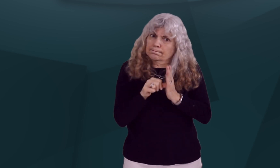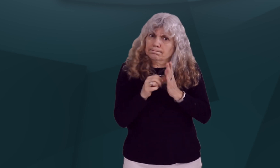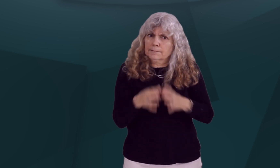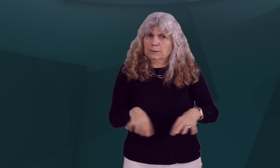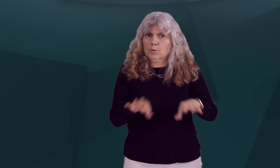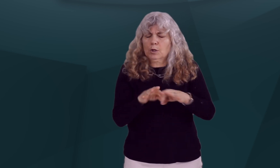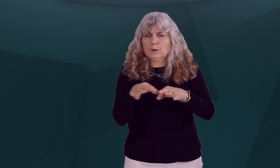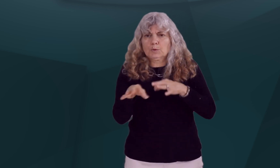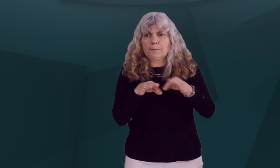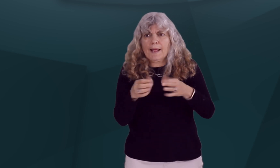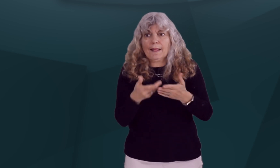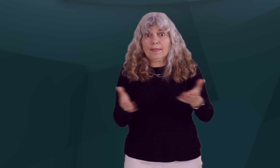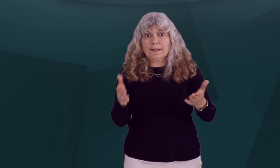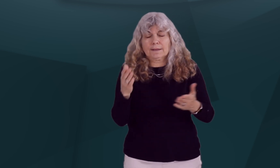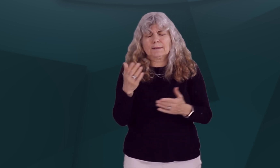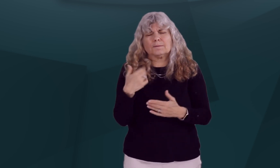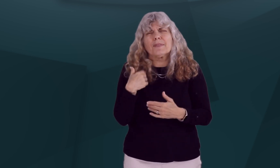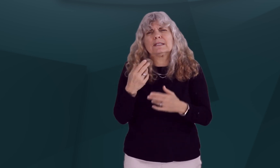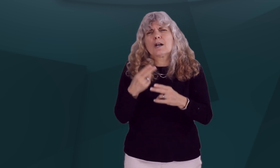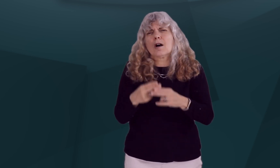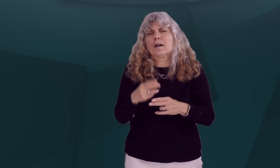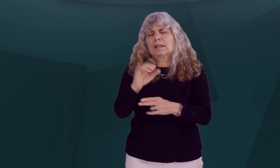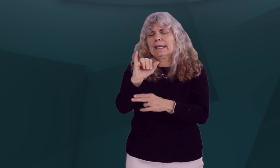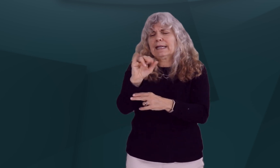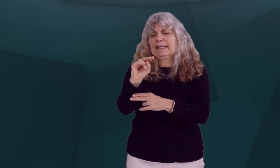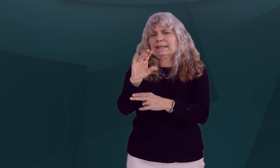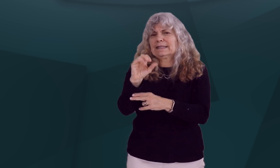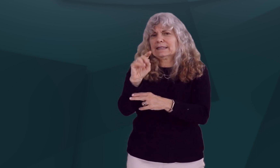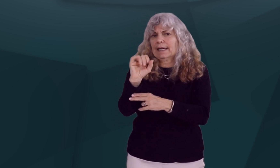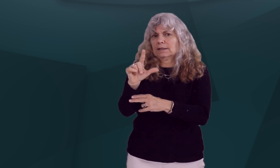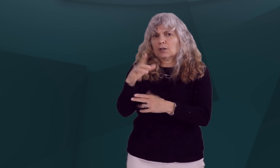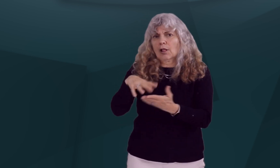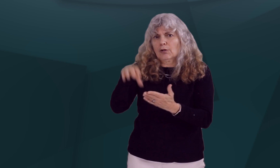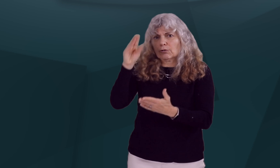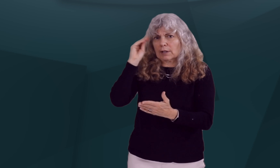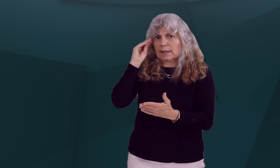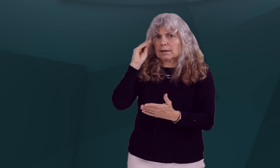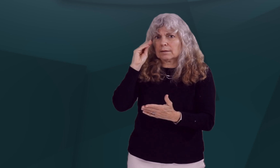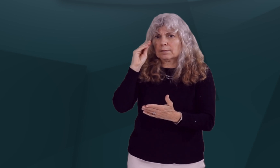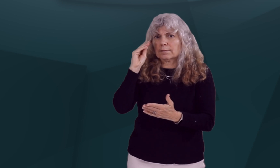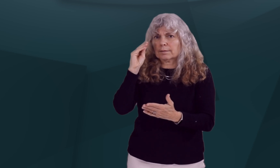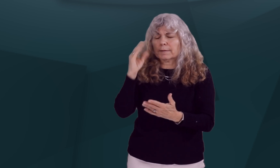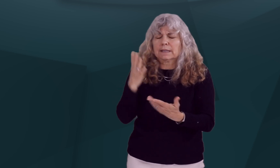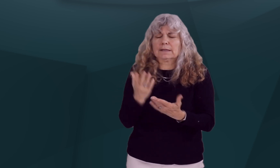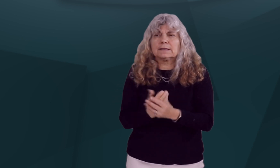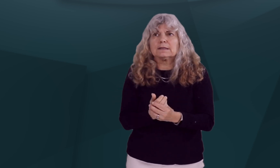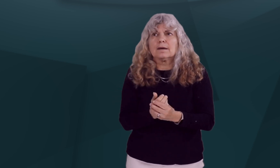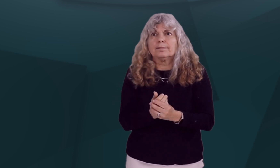That's why I'm emphasizing the importance of explaining things. What I just described is called "incidental learning."